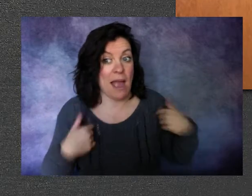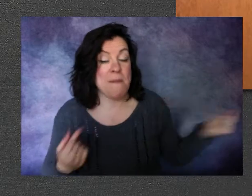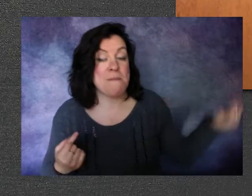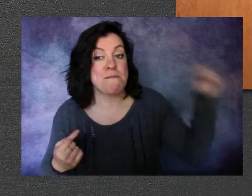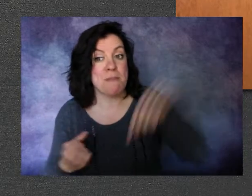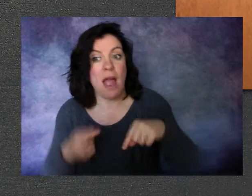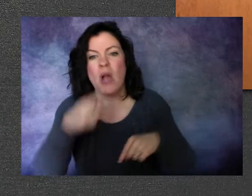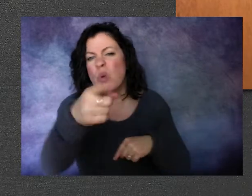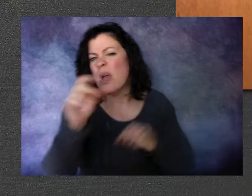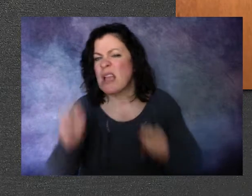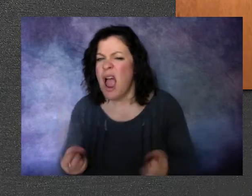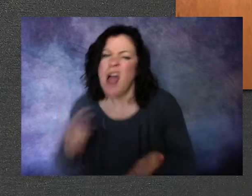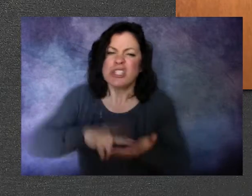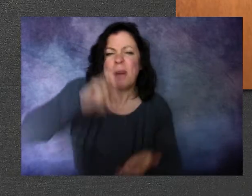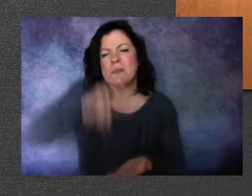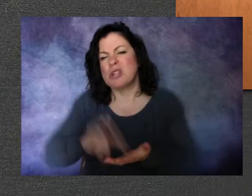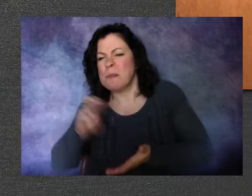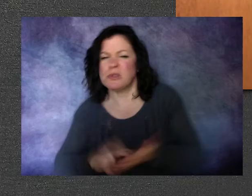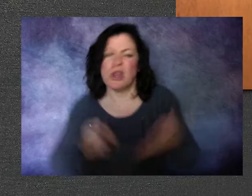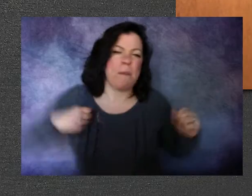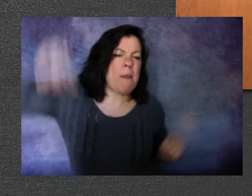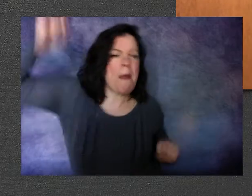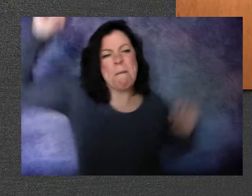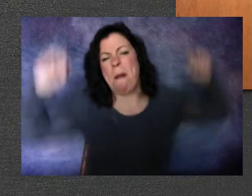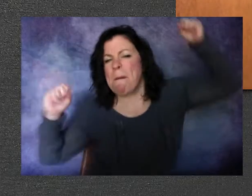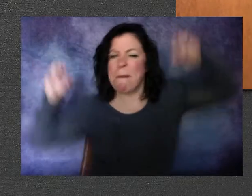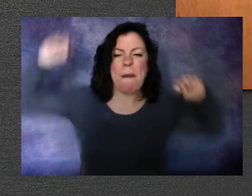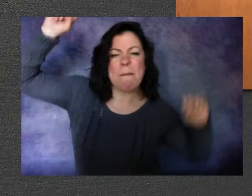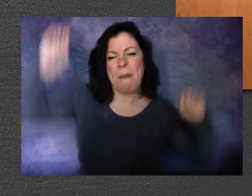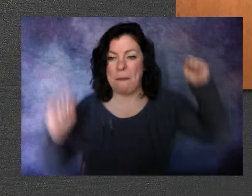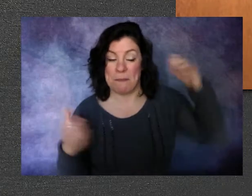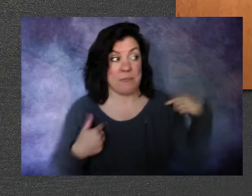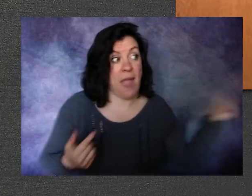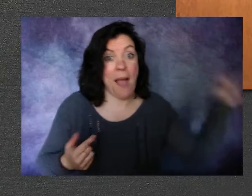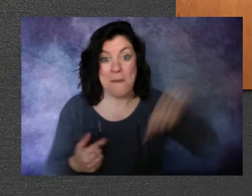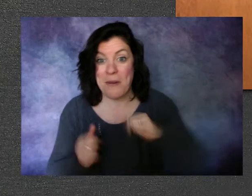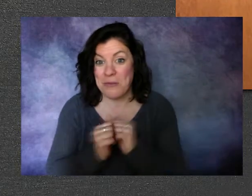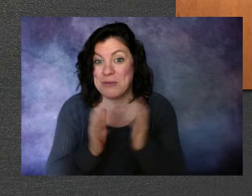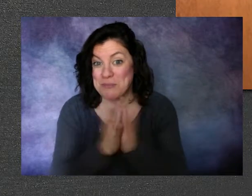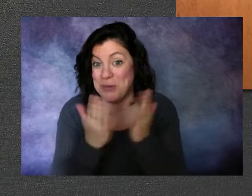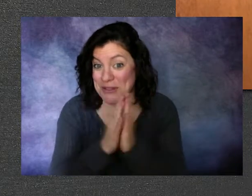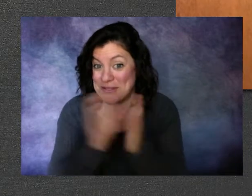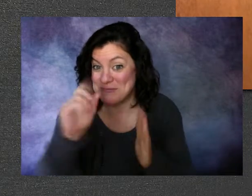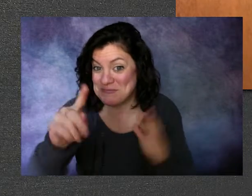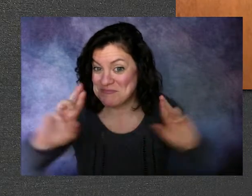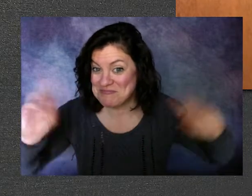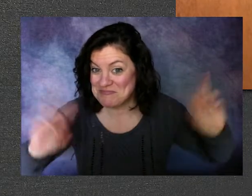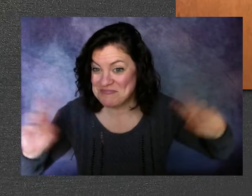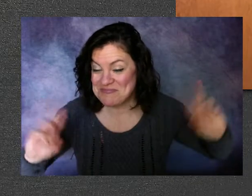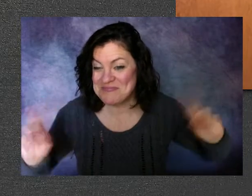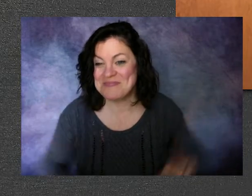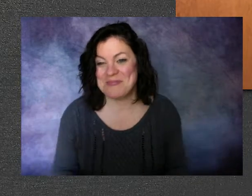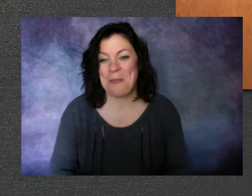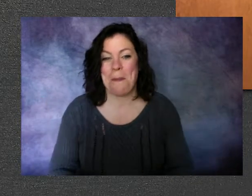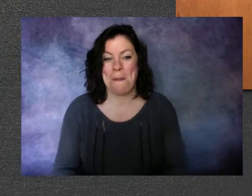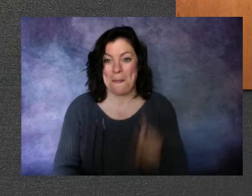why don't you jump around and get some of those sillies out so that you are focused and concentrated for our amazing story.